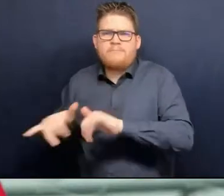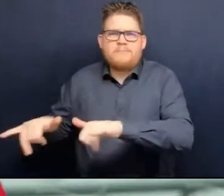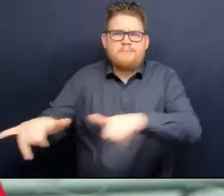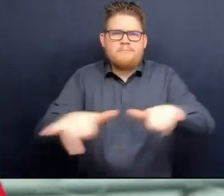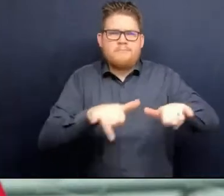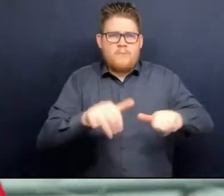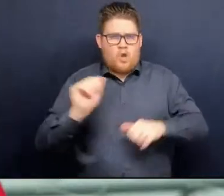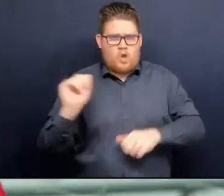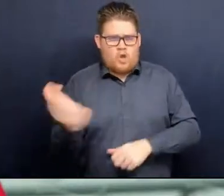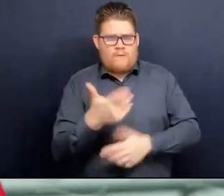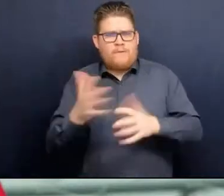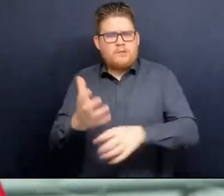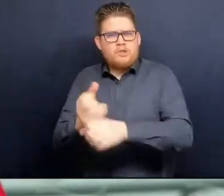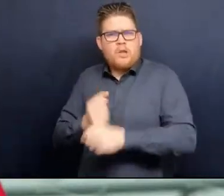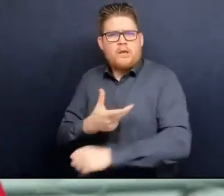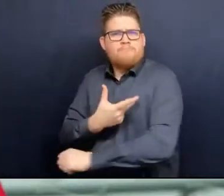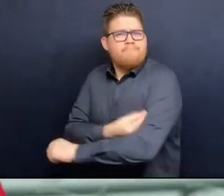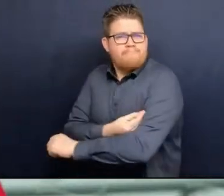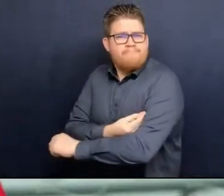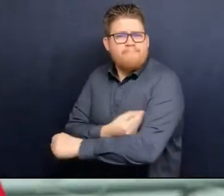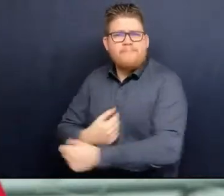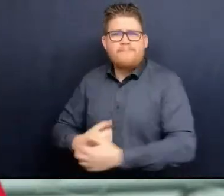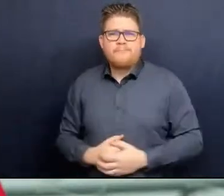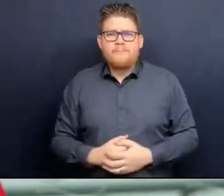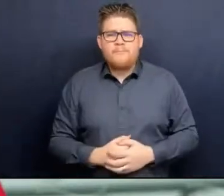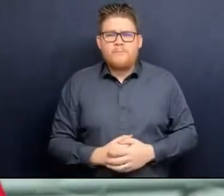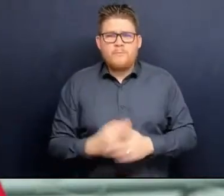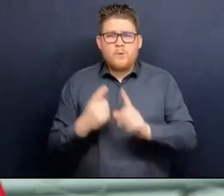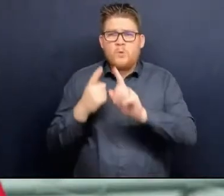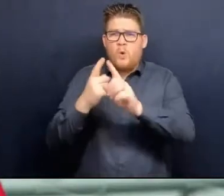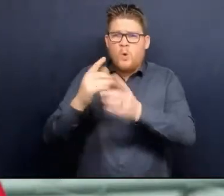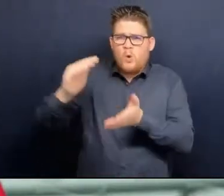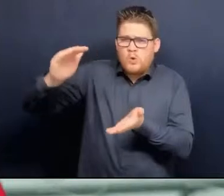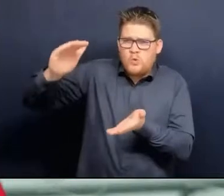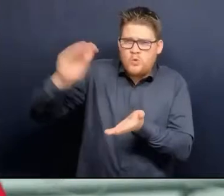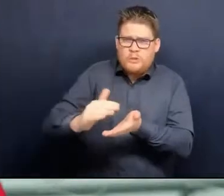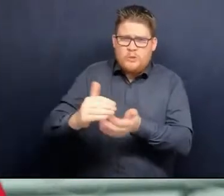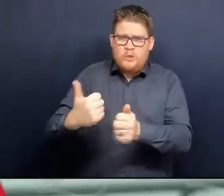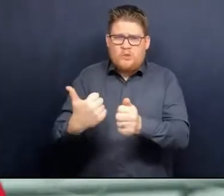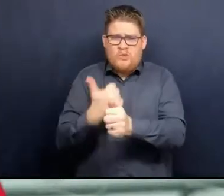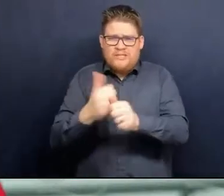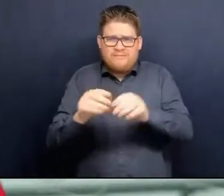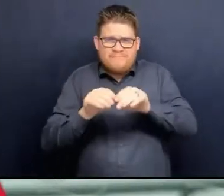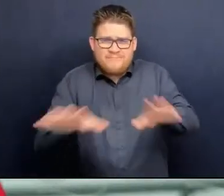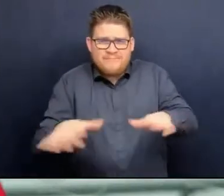this wave, and we know that it does reduce risk to have only